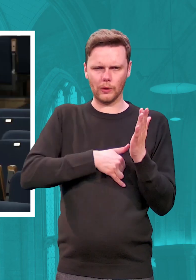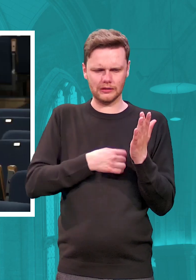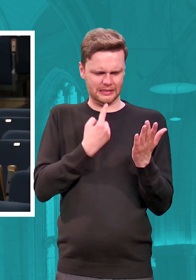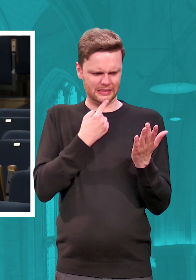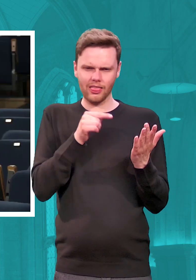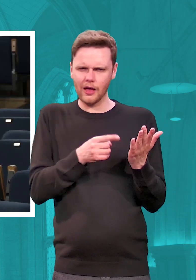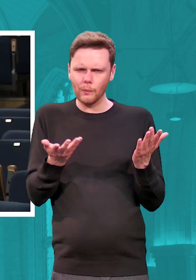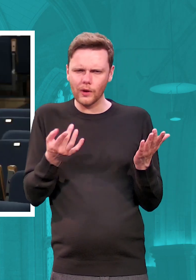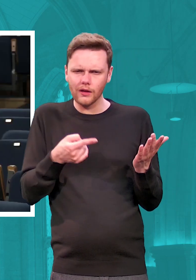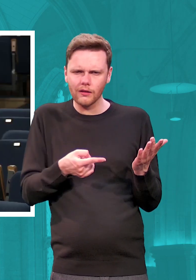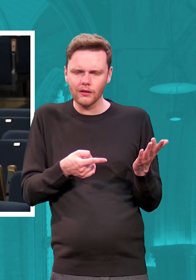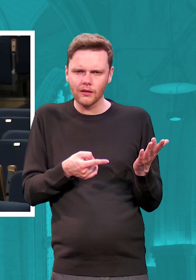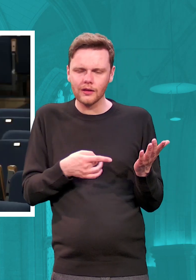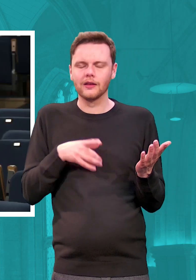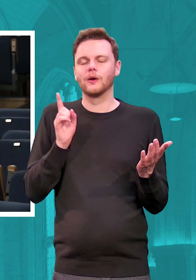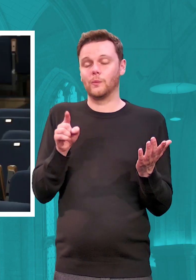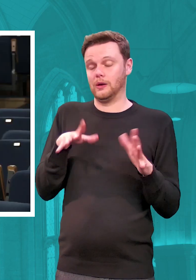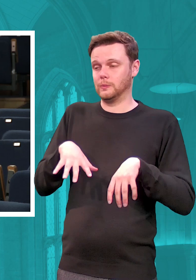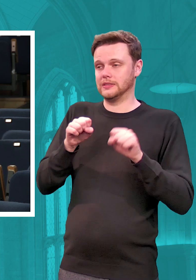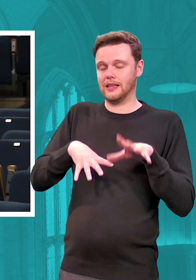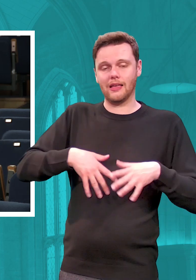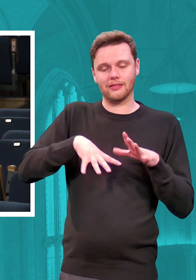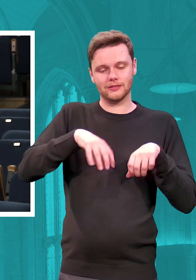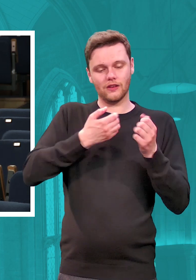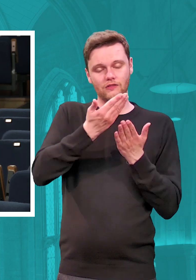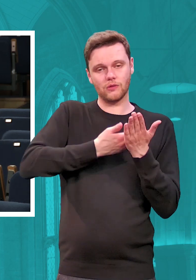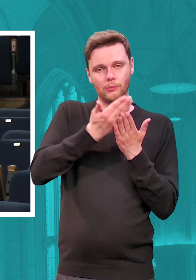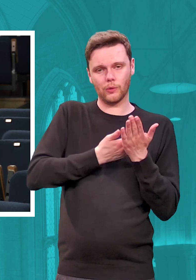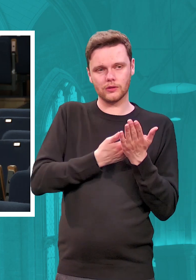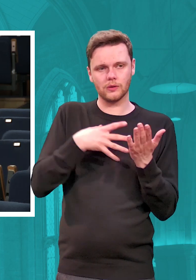Well, we say at the start of our report that we seek the will and purpose